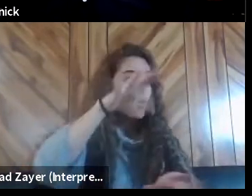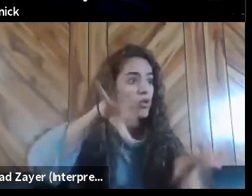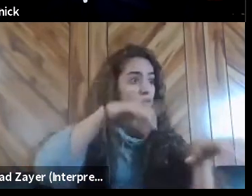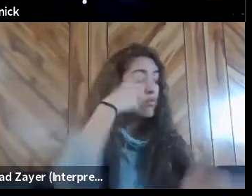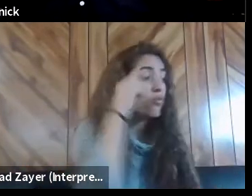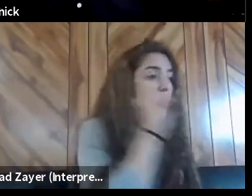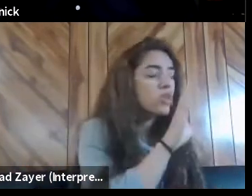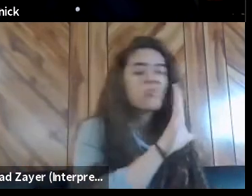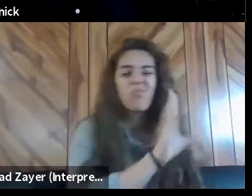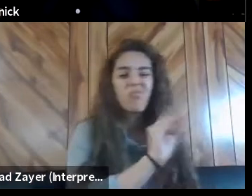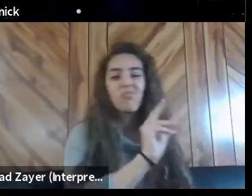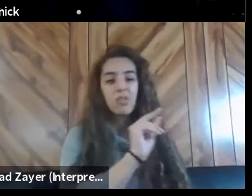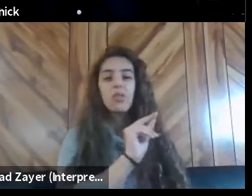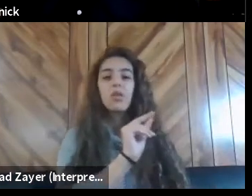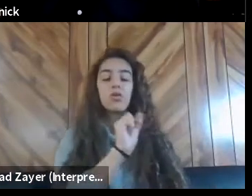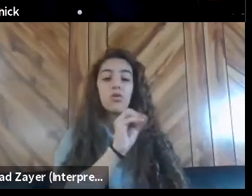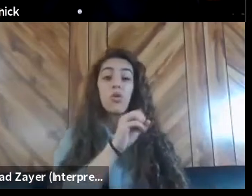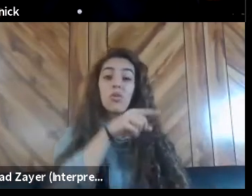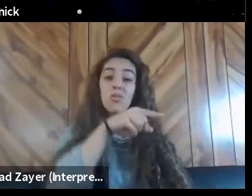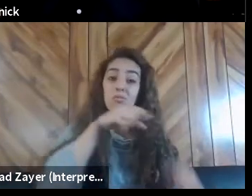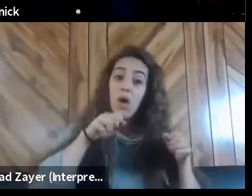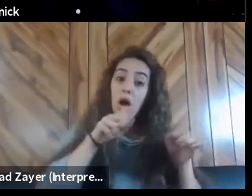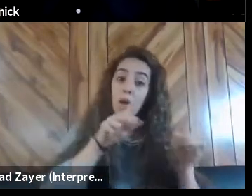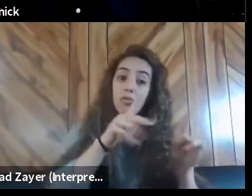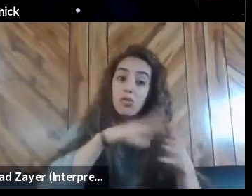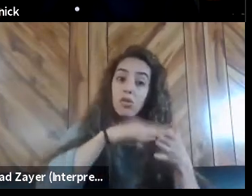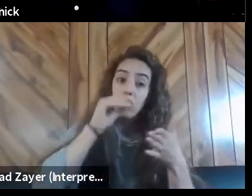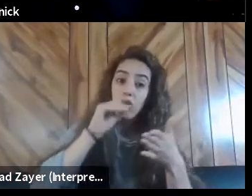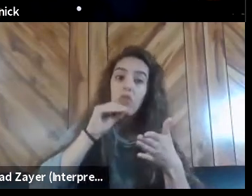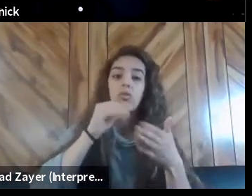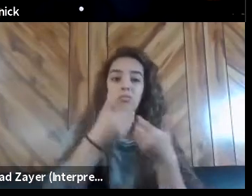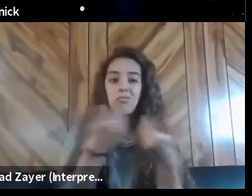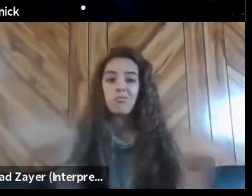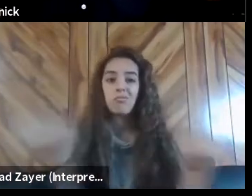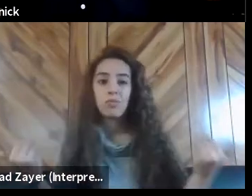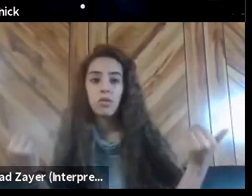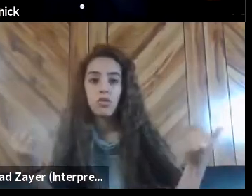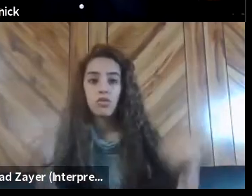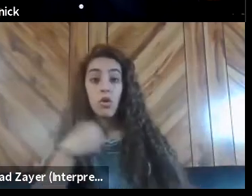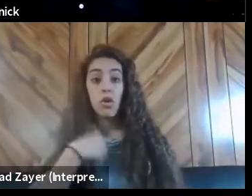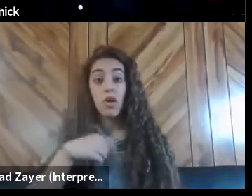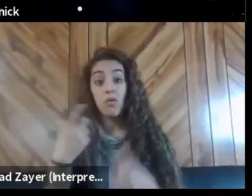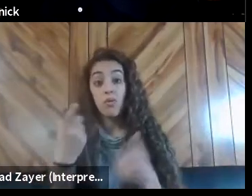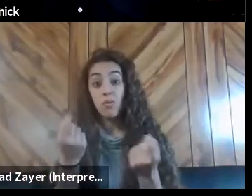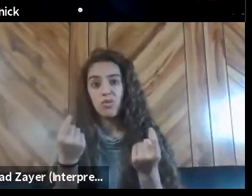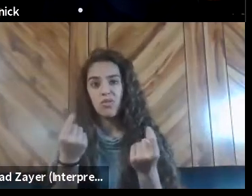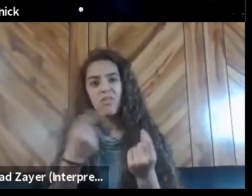opportunity to learn. But what I would do is I take it a step further, sometimes I wouldn't even go on the camping trips,